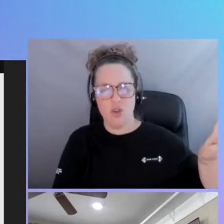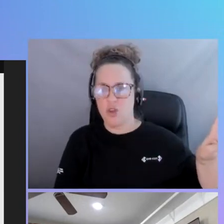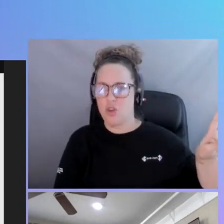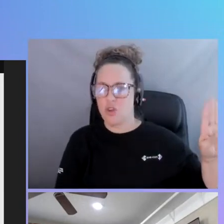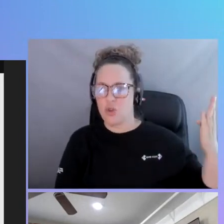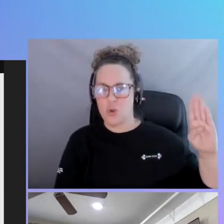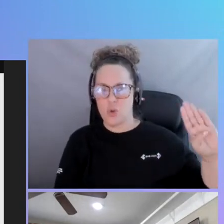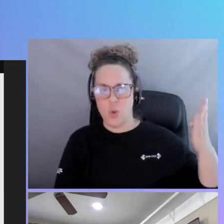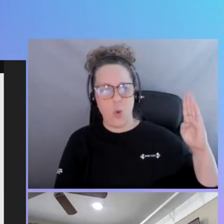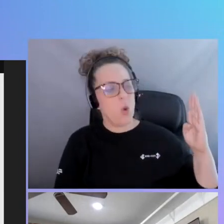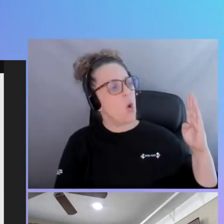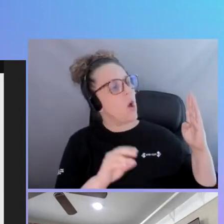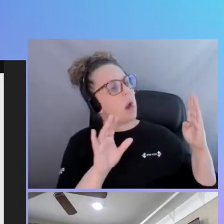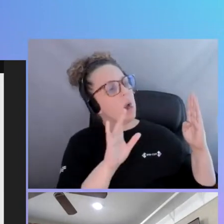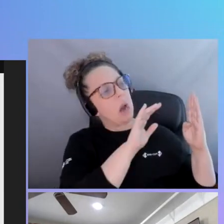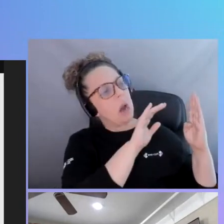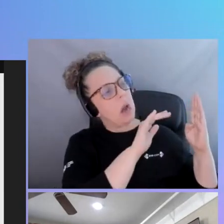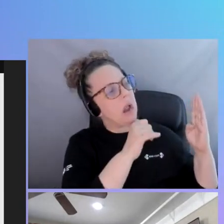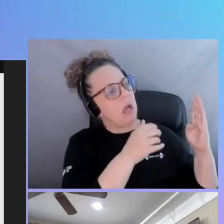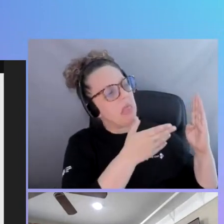could just toss a flier on their desk that that talks about maybe